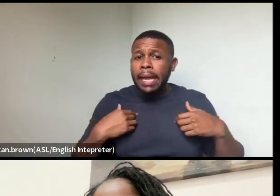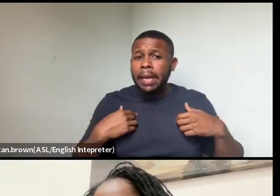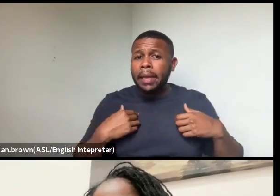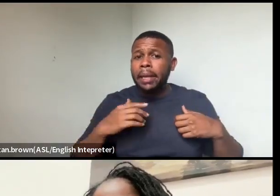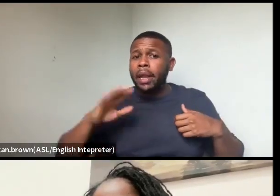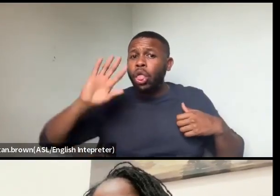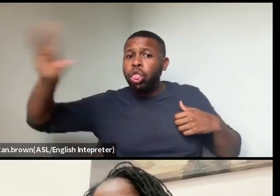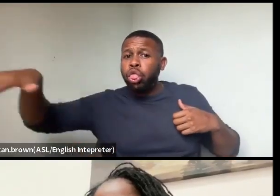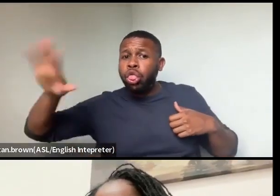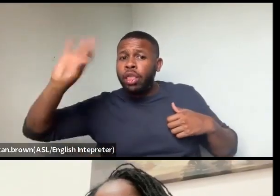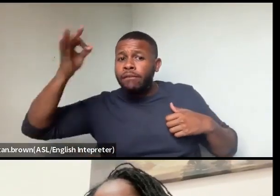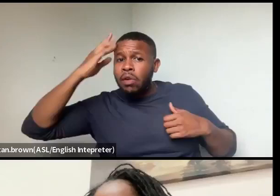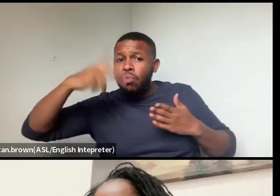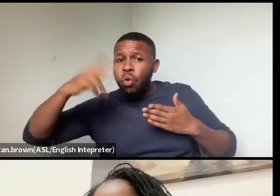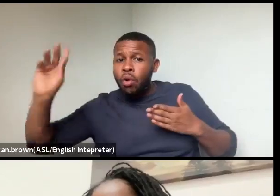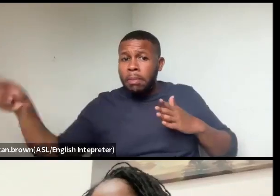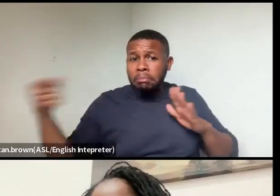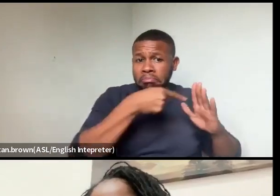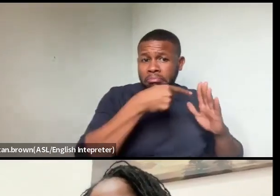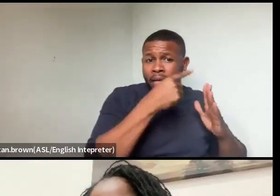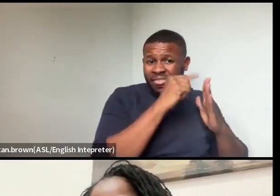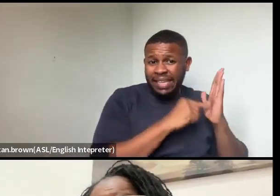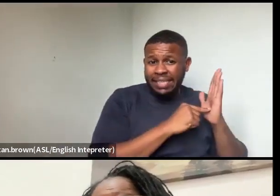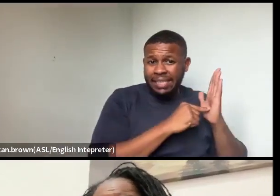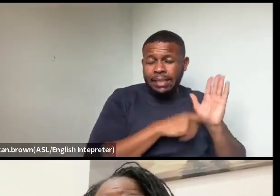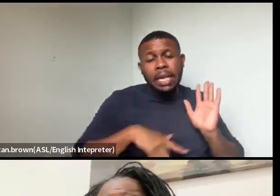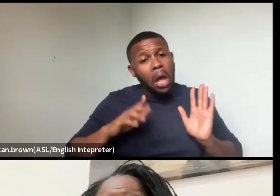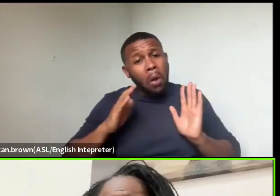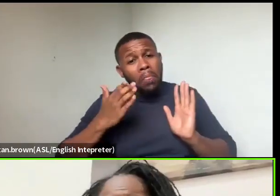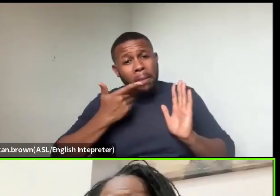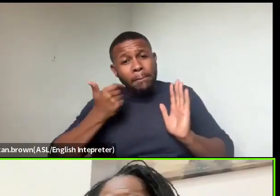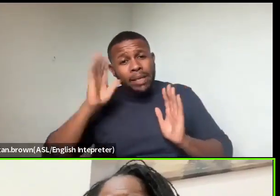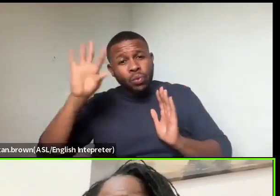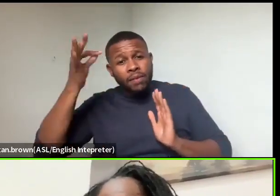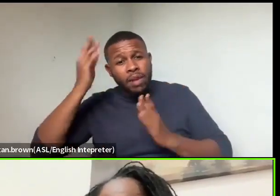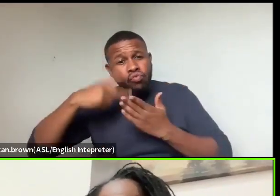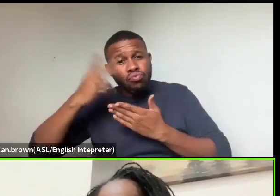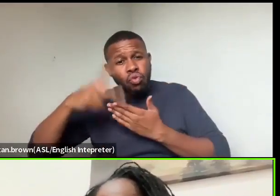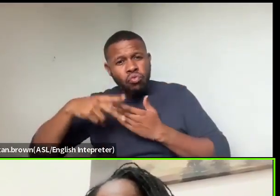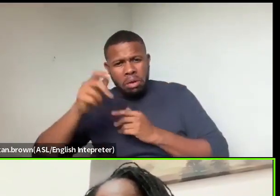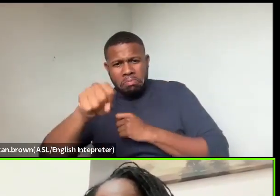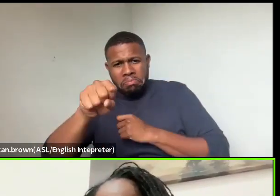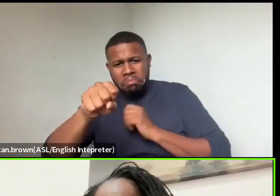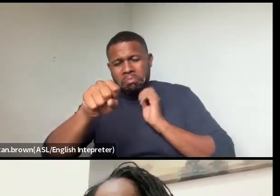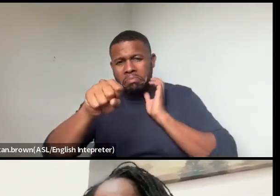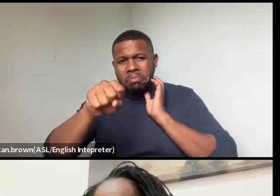that is a great point. In our assessment we have a table that includes some of the programs,